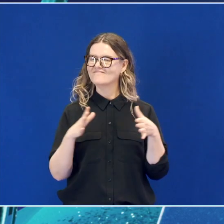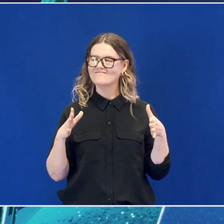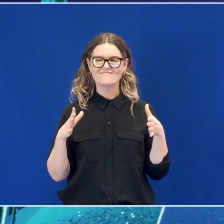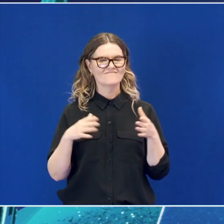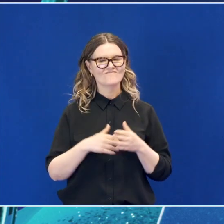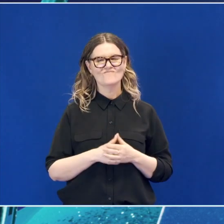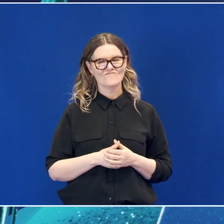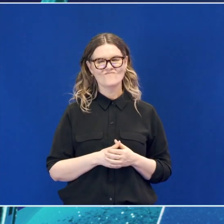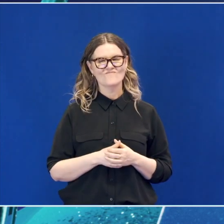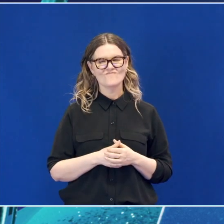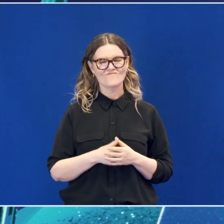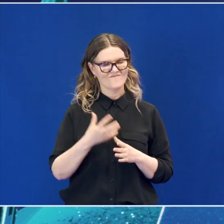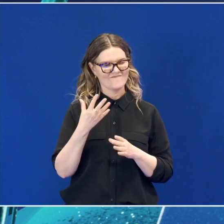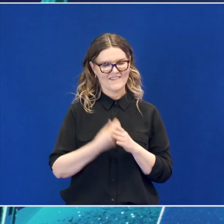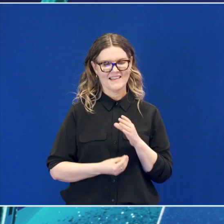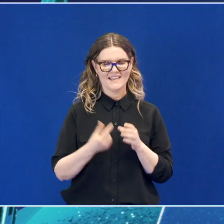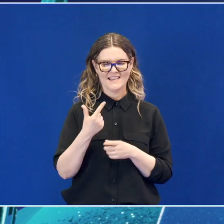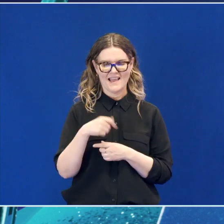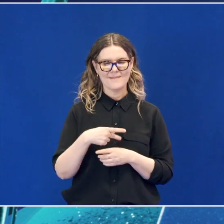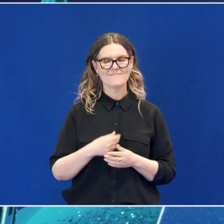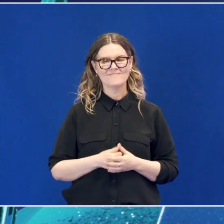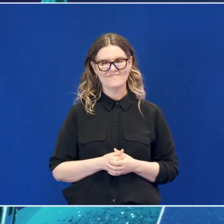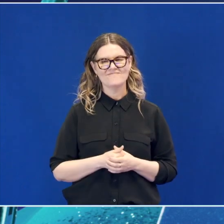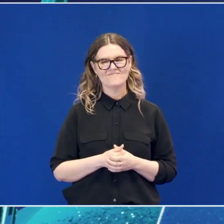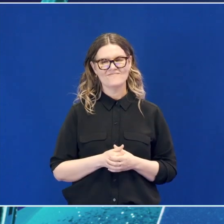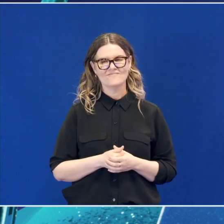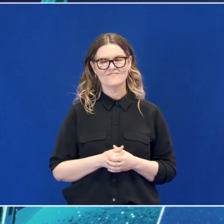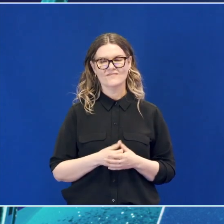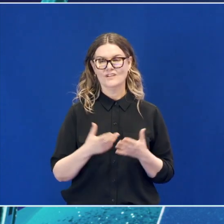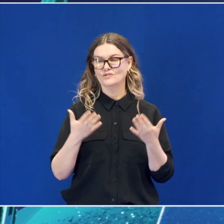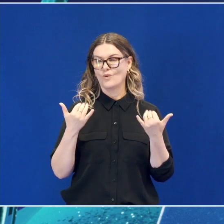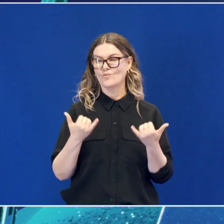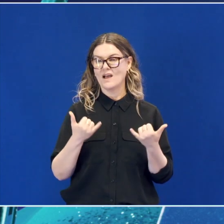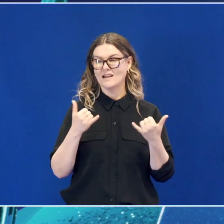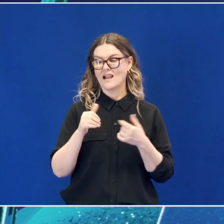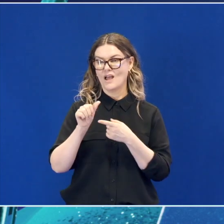because like a lot of AI right now is -- essentially like all the benchmarks